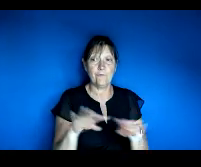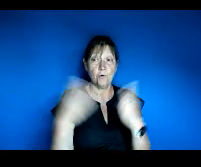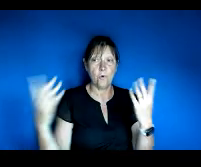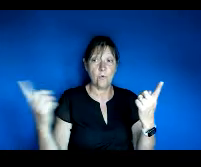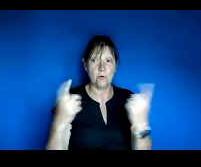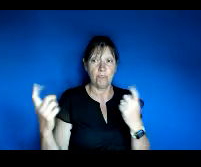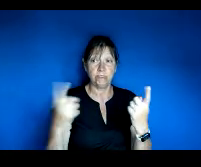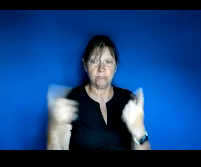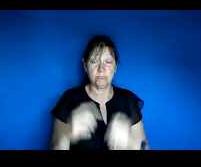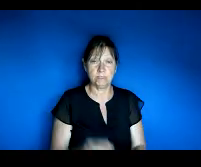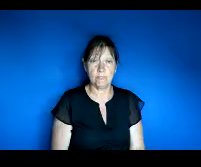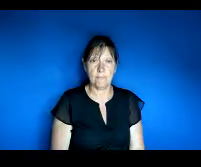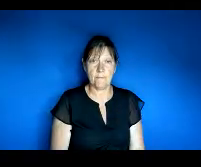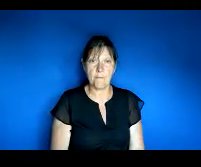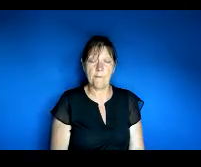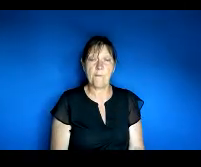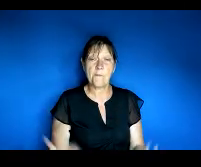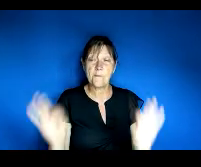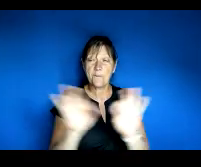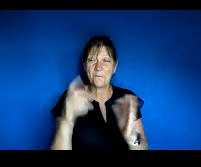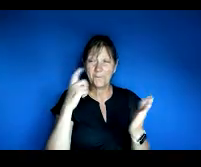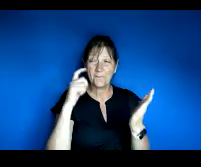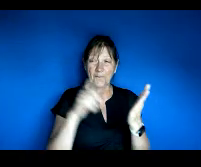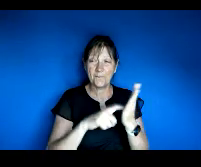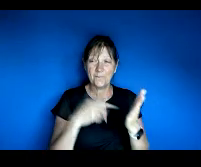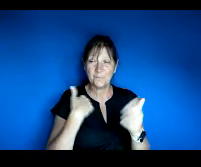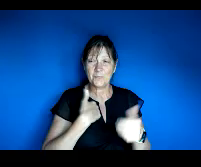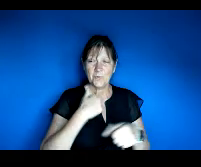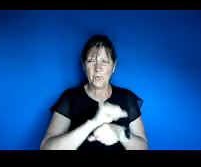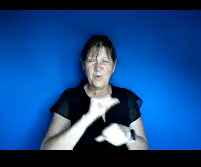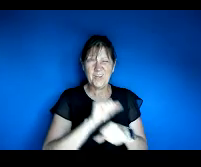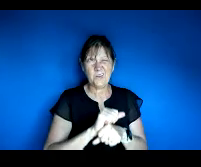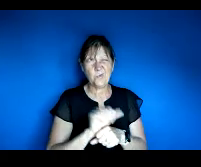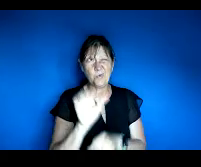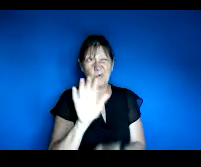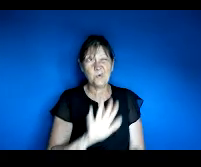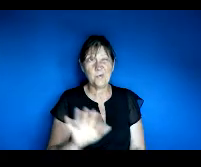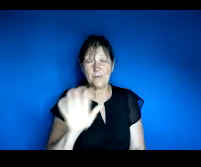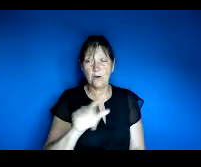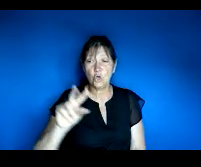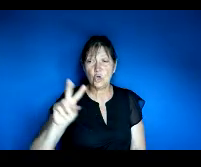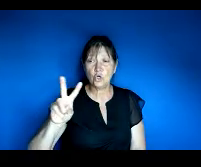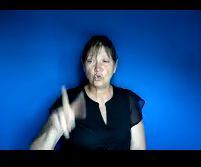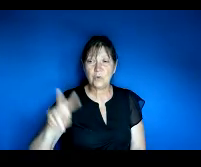is that it's important to recognize we work with about 22% of the student population here.